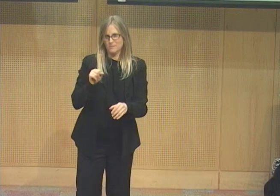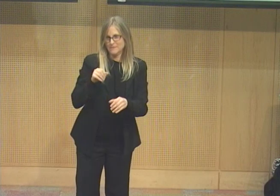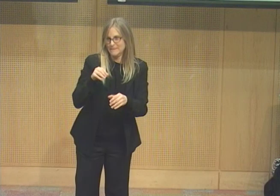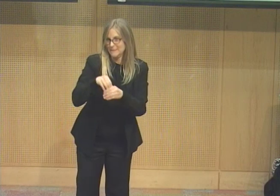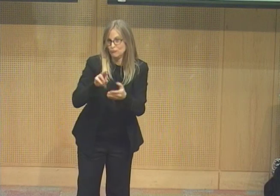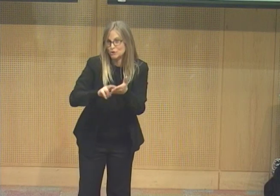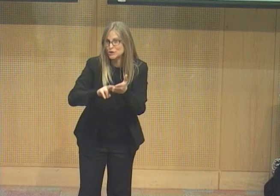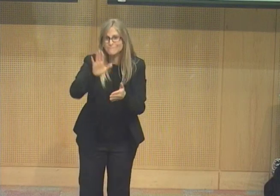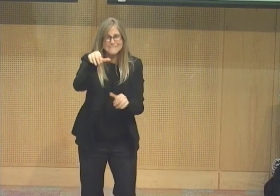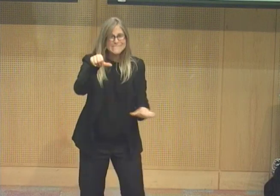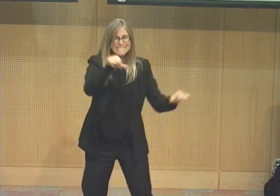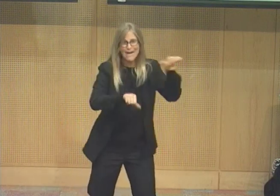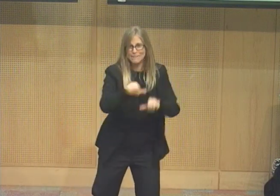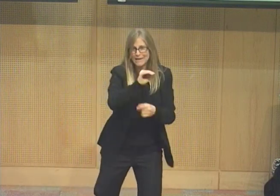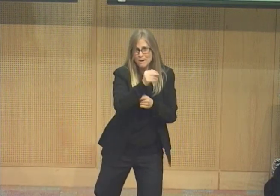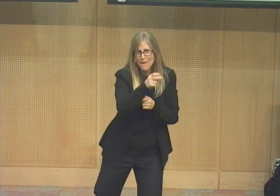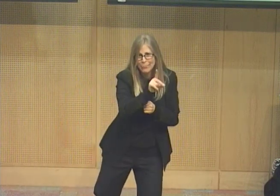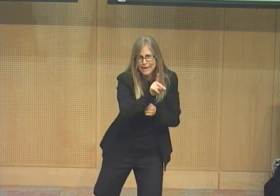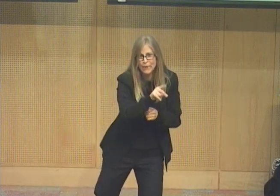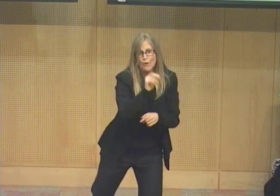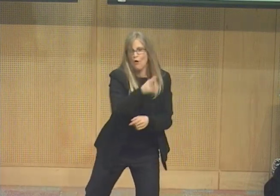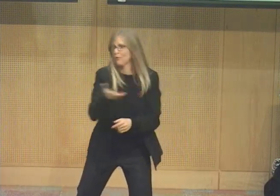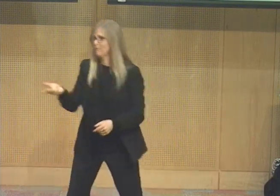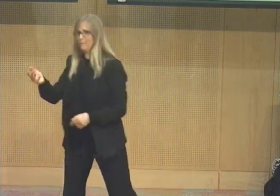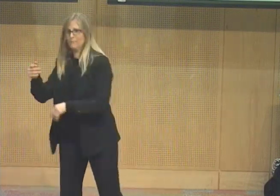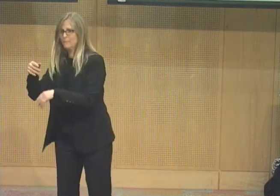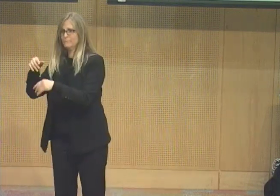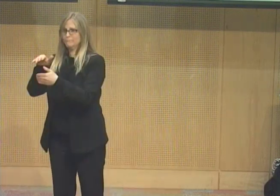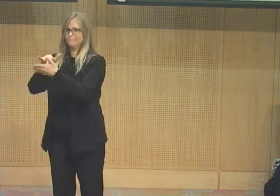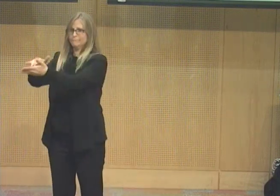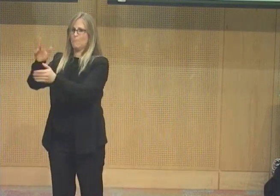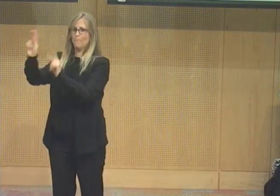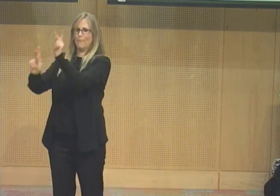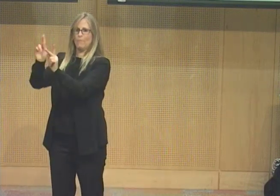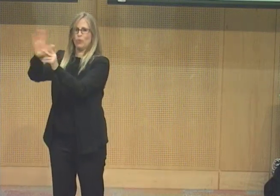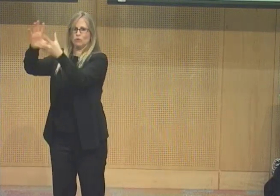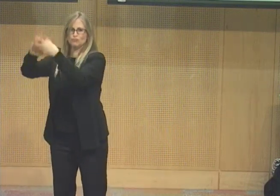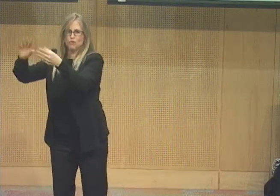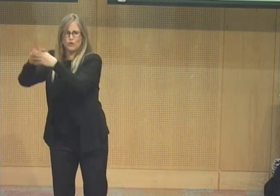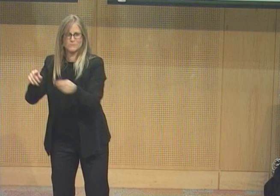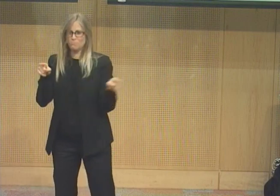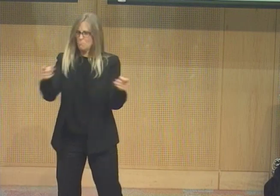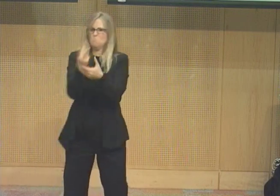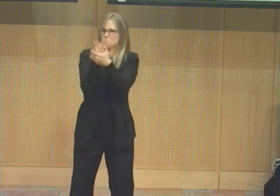It's impossible to present research without a bias, so I know I brought mine with me.